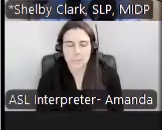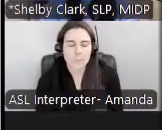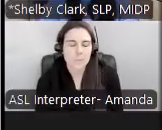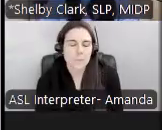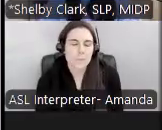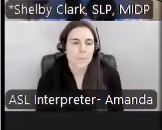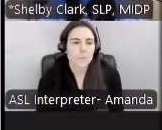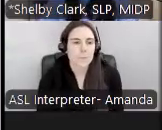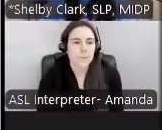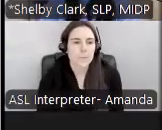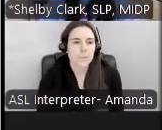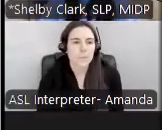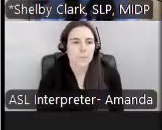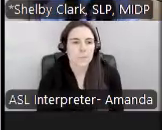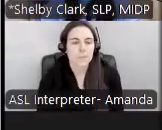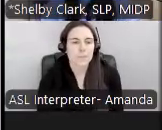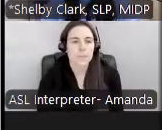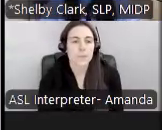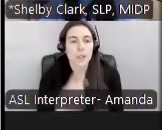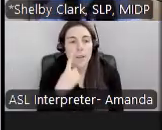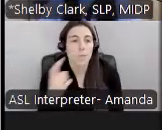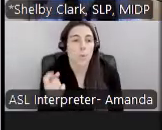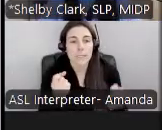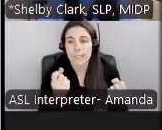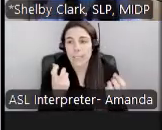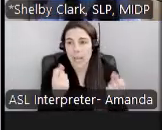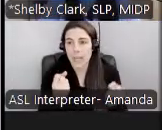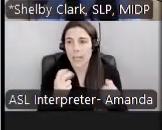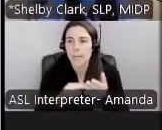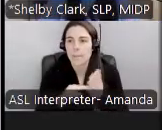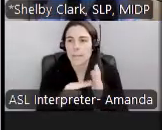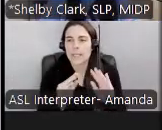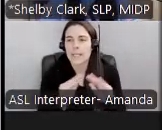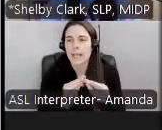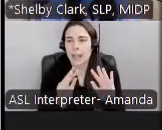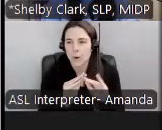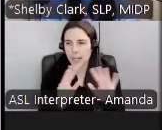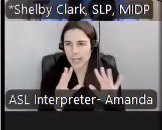So for sign language, it means clarity and consistency of form.